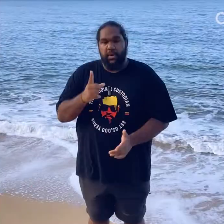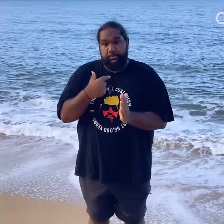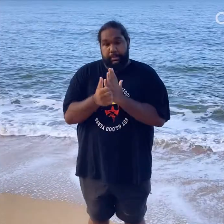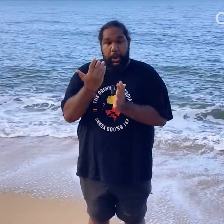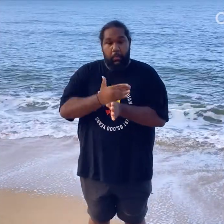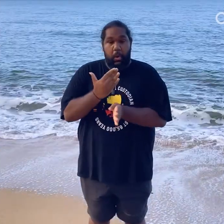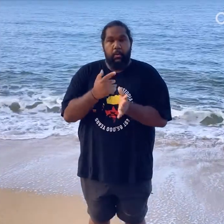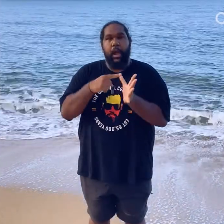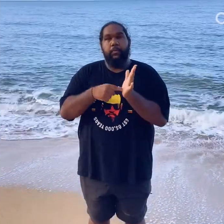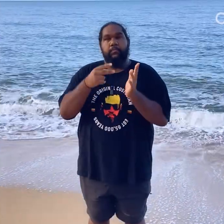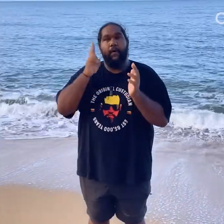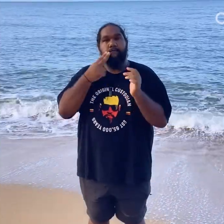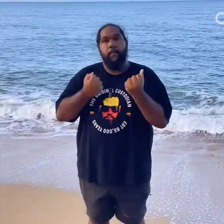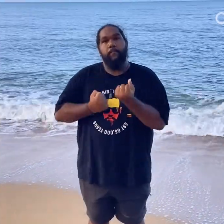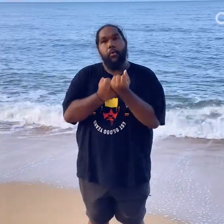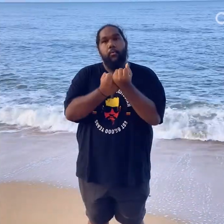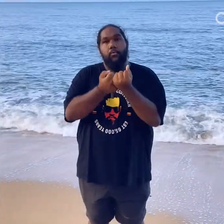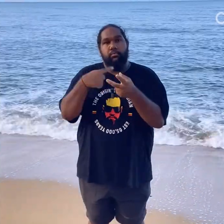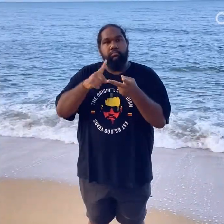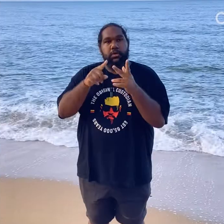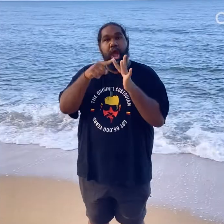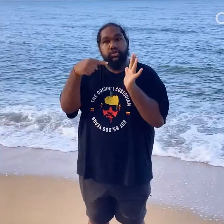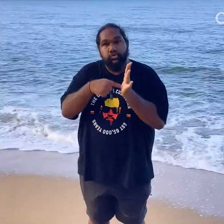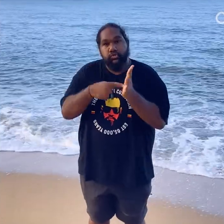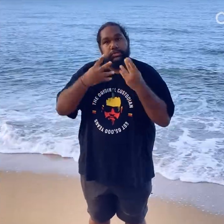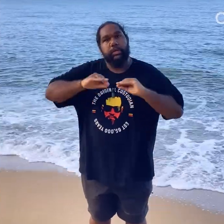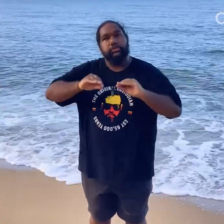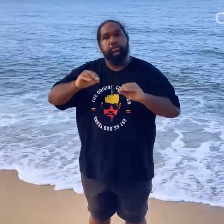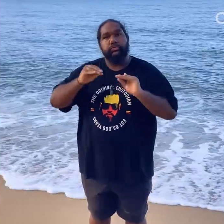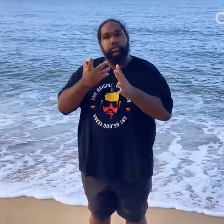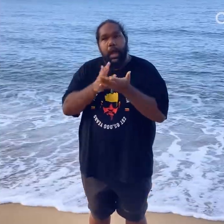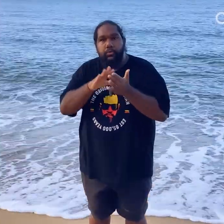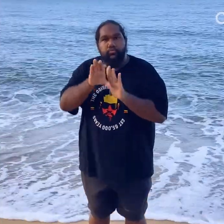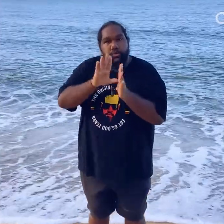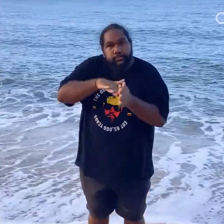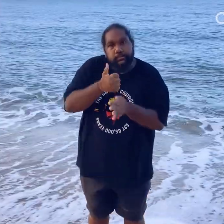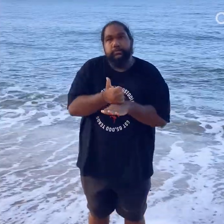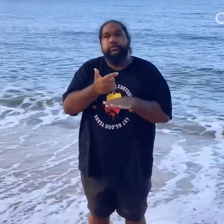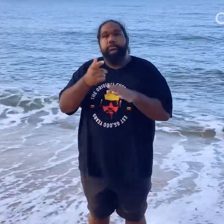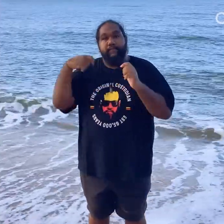I currently work in IT support and teach others how to use IT